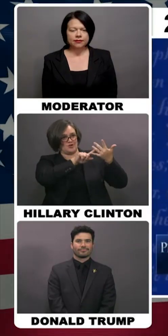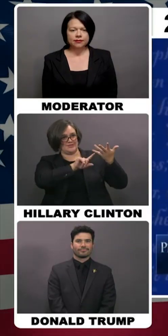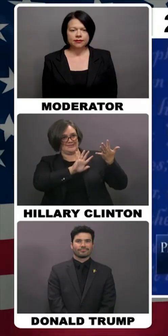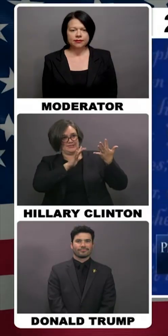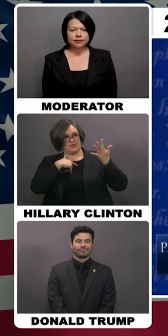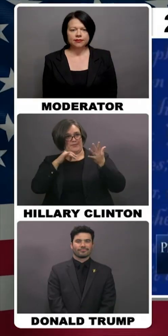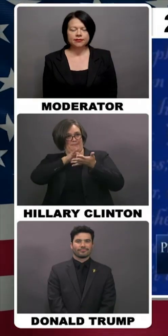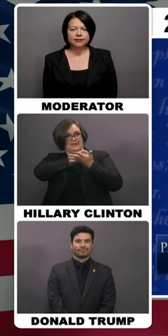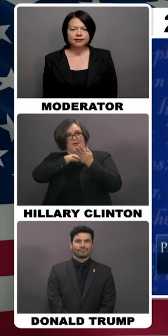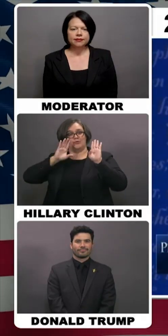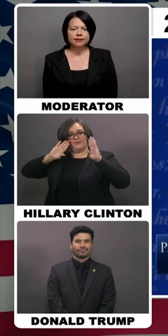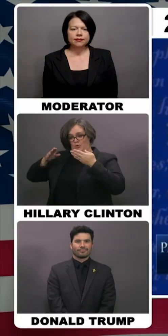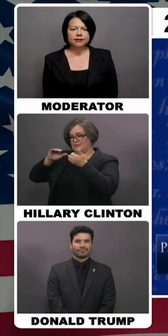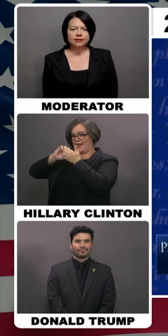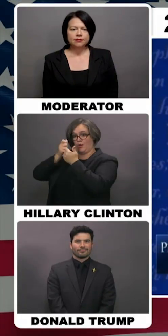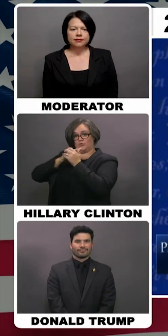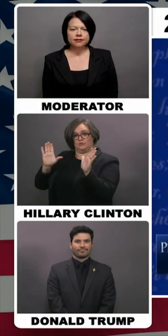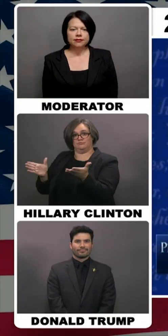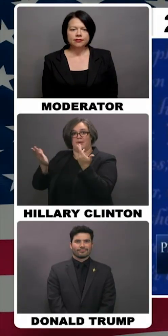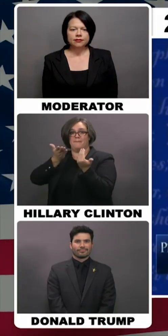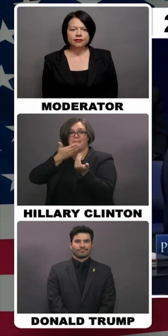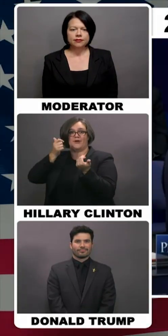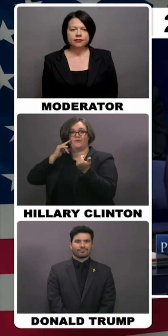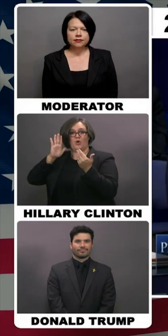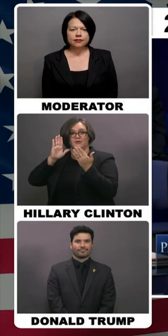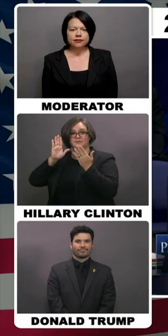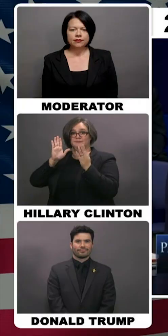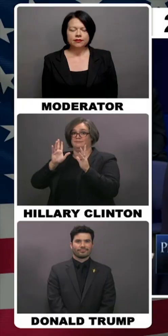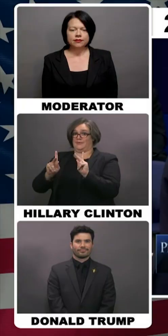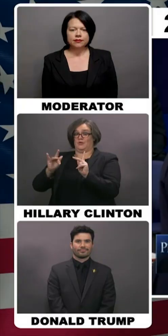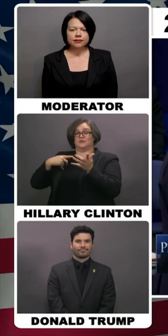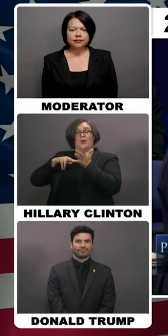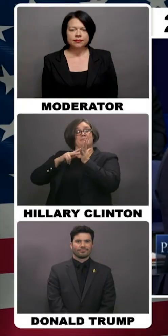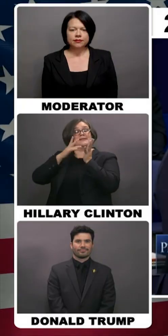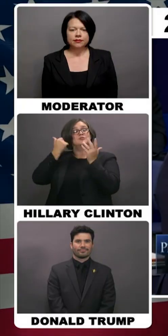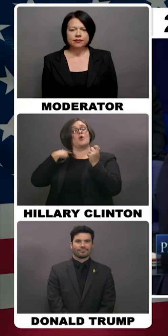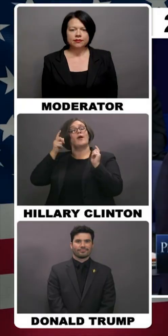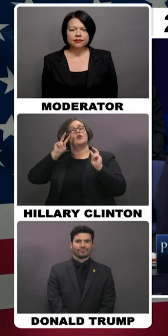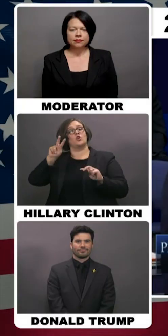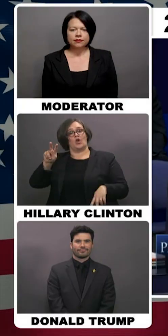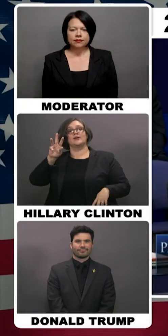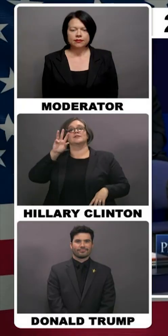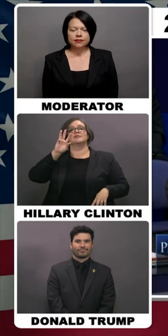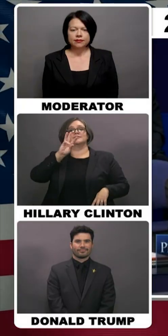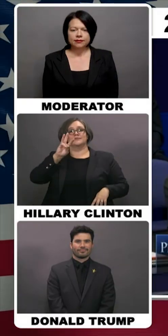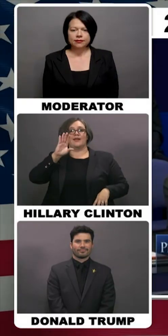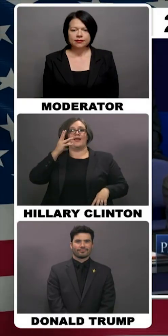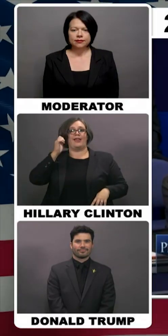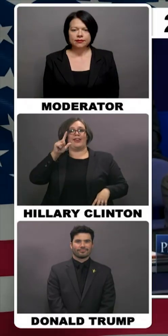So once again, go to hillary clinton.com. We have literally Trump, you can fact check him, fact check,